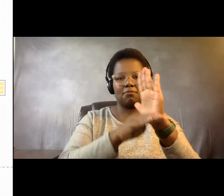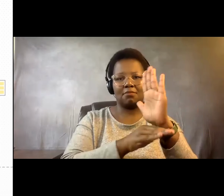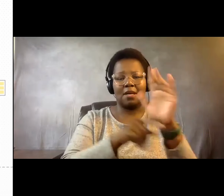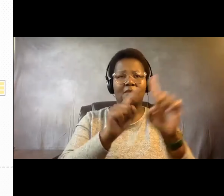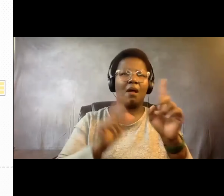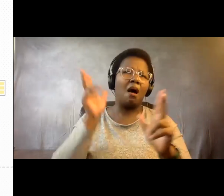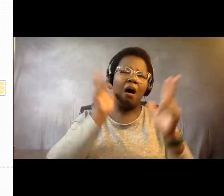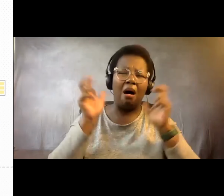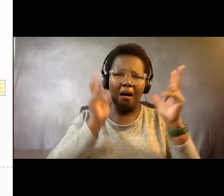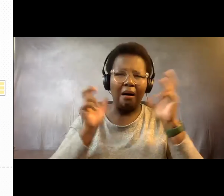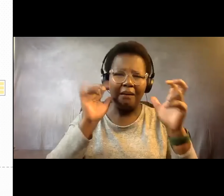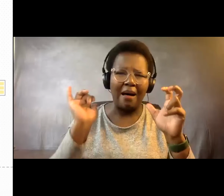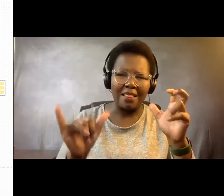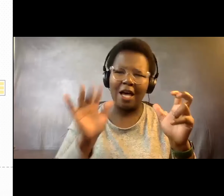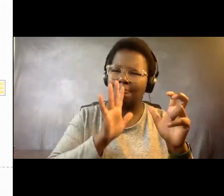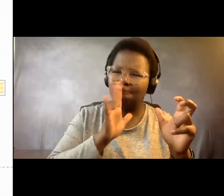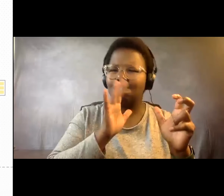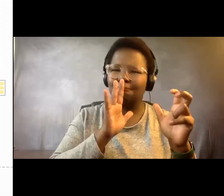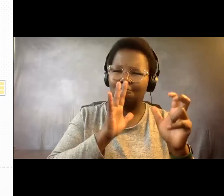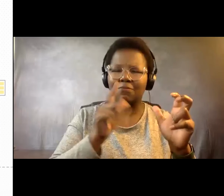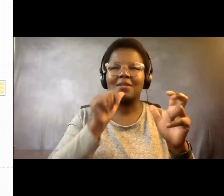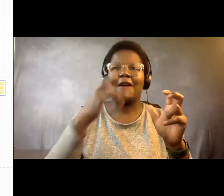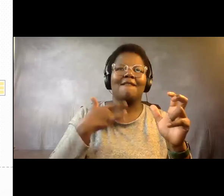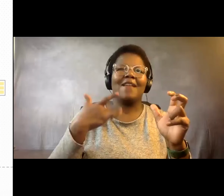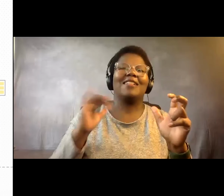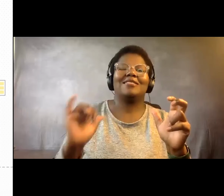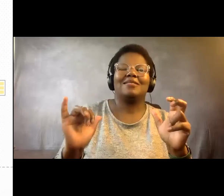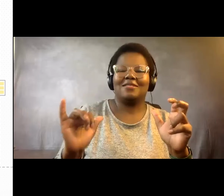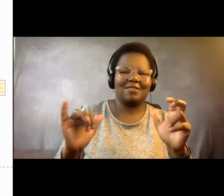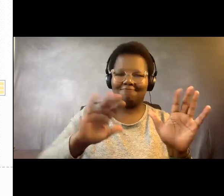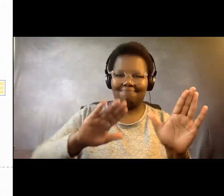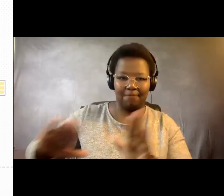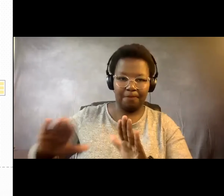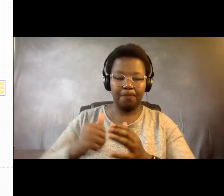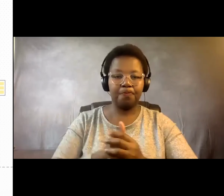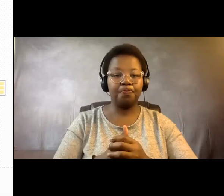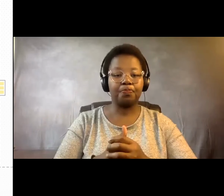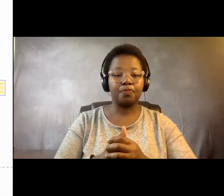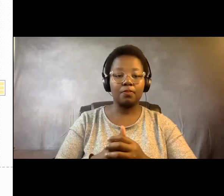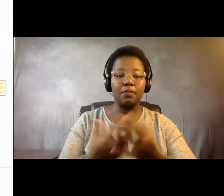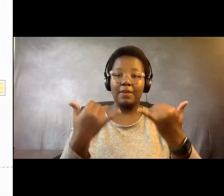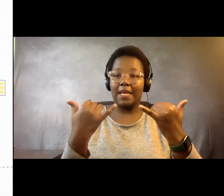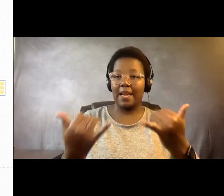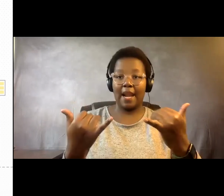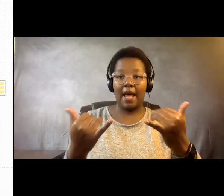screen order say "slices of pizza" every two seconds. So no alternative image for the slice of pizza.